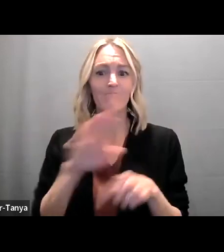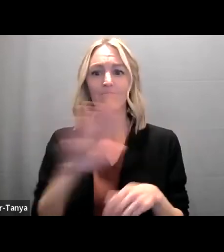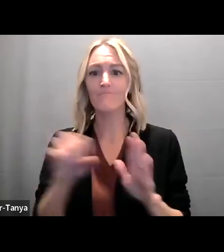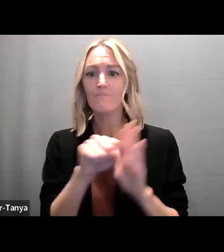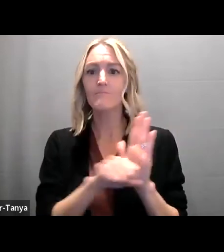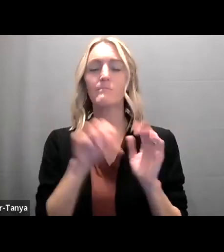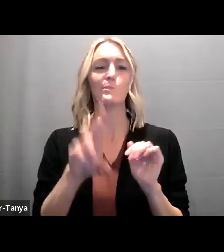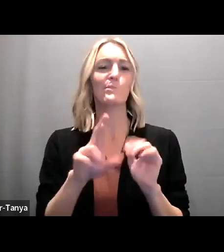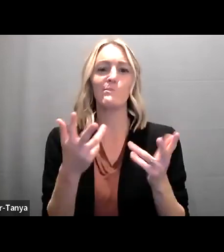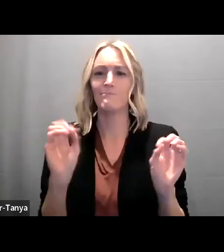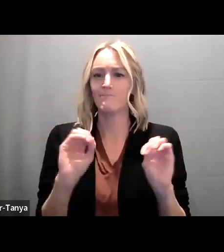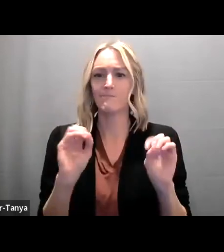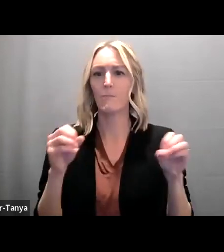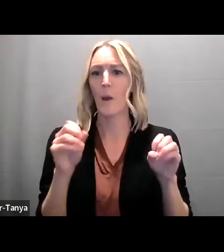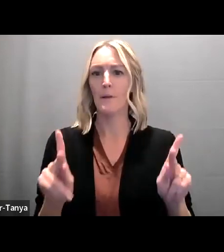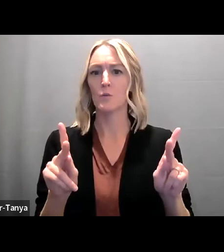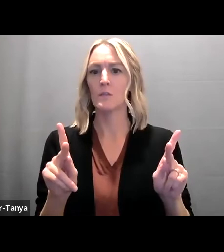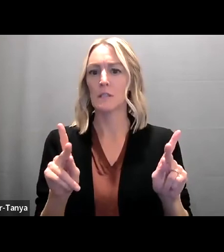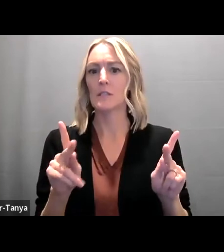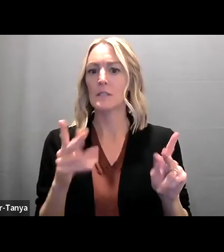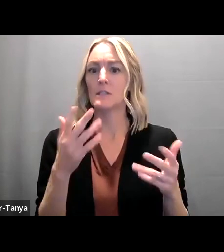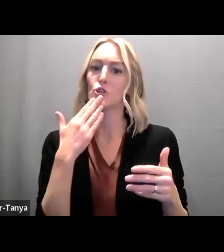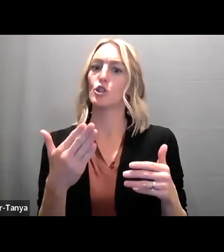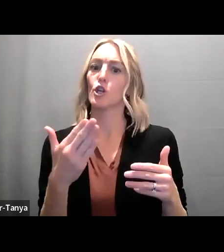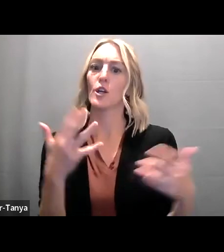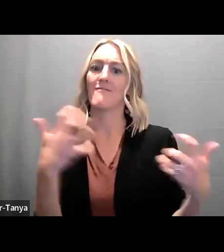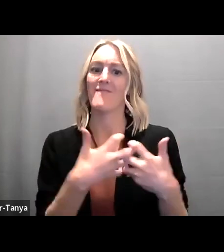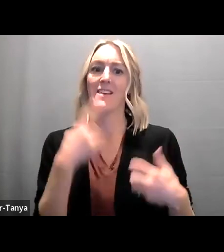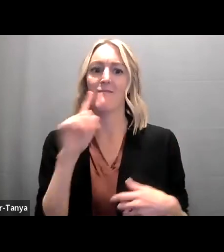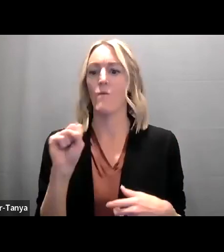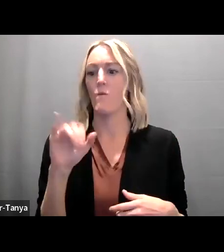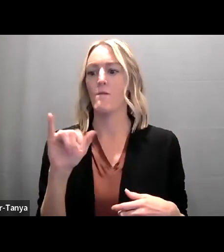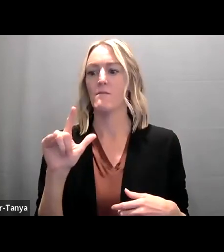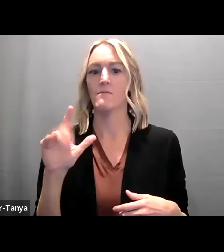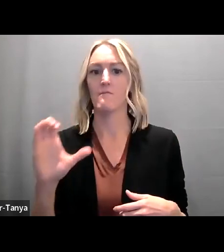necessarily that you think are a good fit for the SILCK at that time you could also